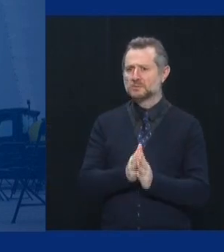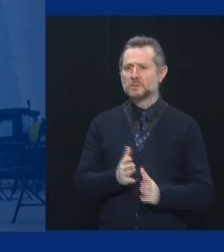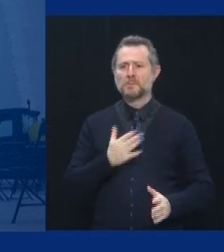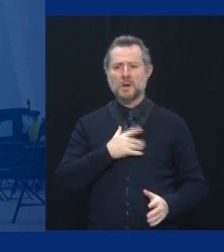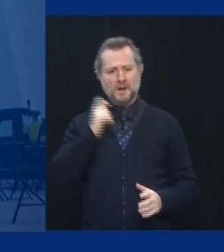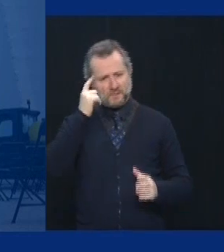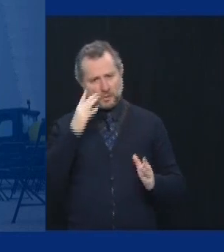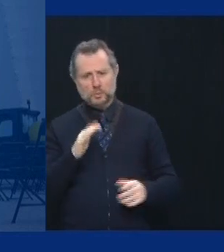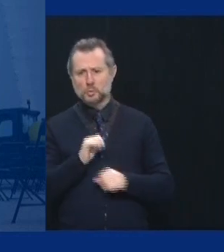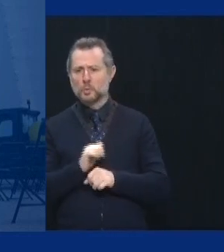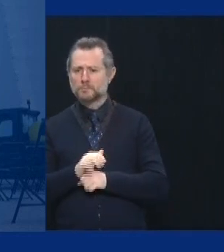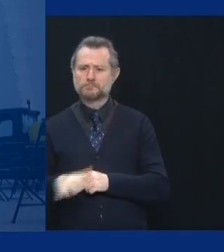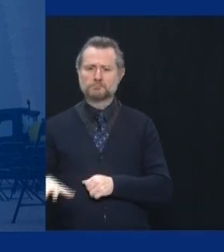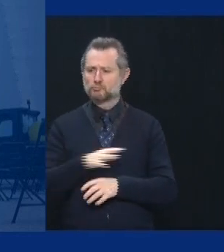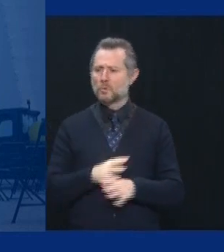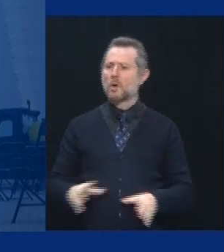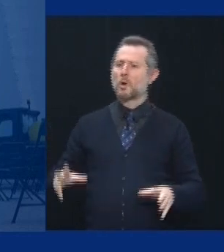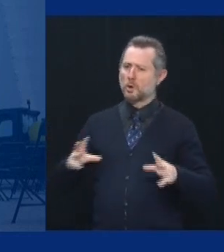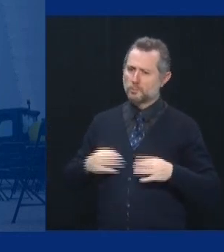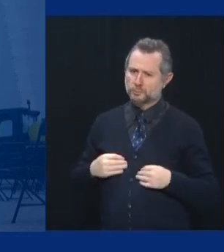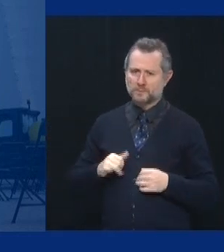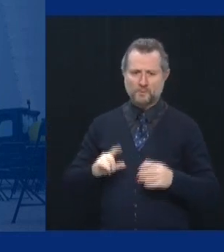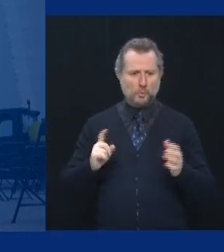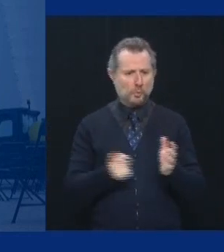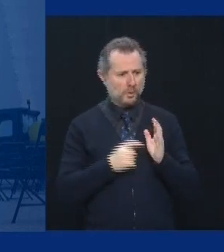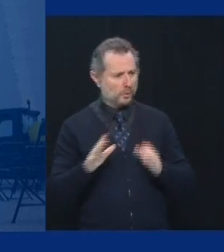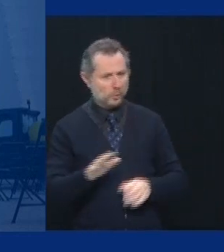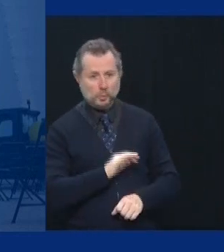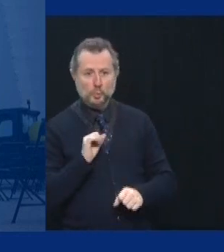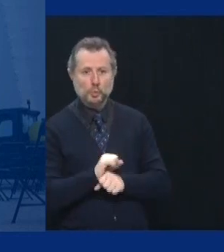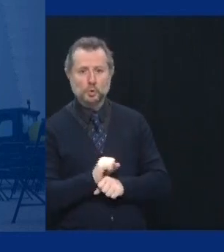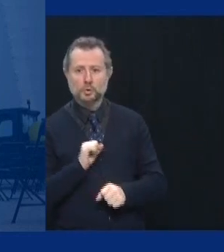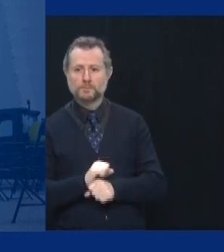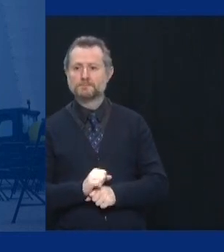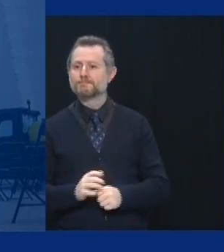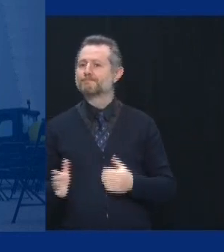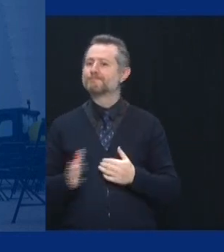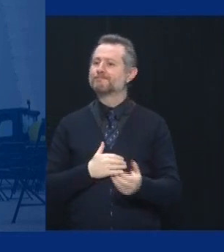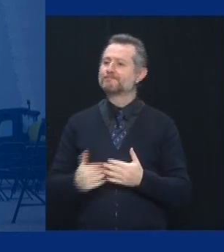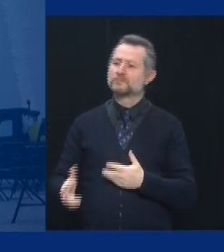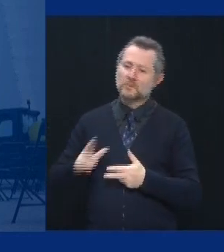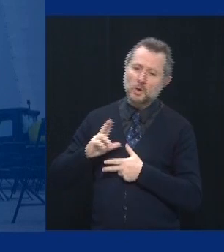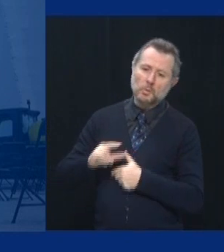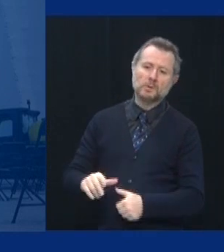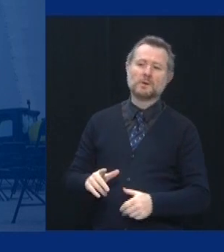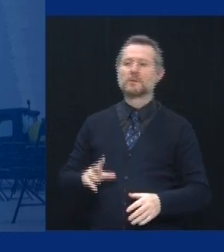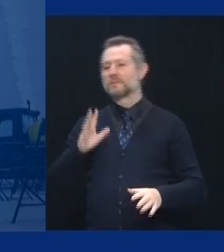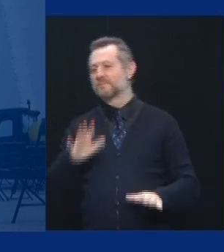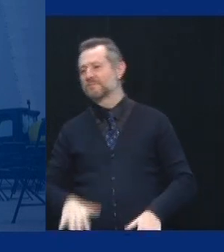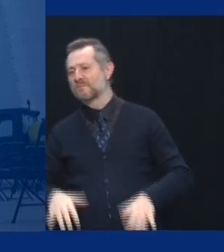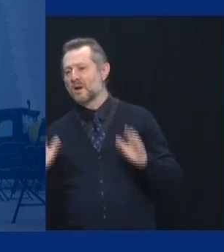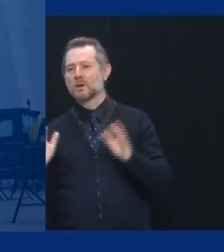THIS POSSIBLE CIRCUMSTANCE. I HAVE NO PROBLEM ASKING PUBLIC SERVANTS TO STEP UP WHEN THE